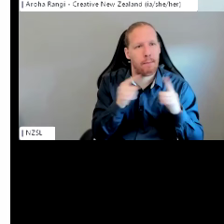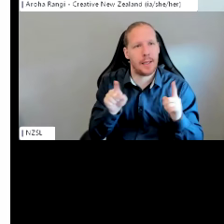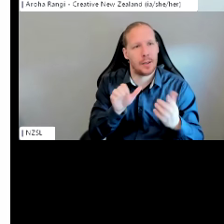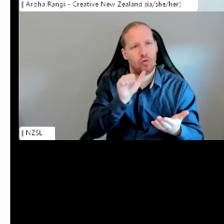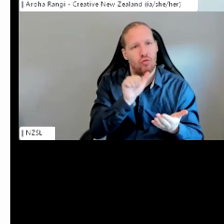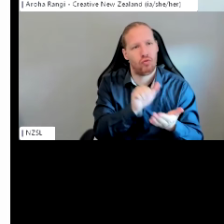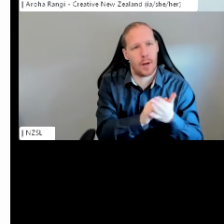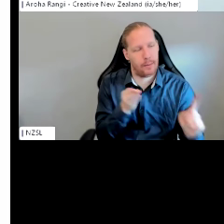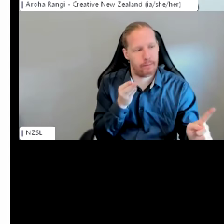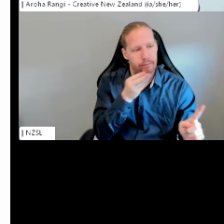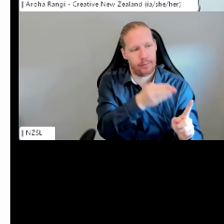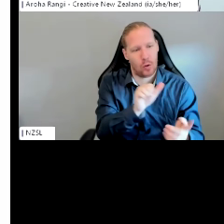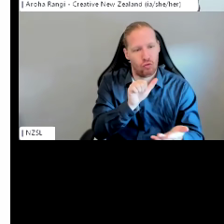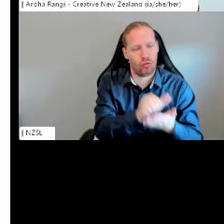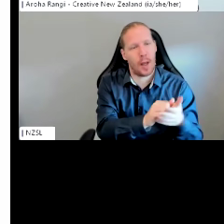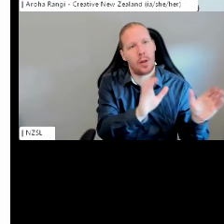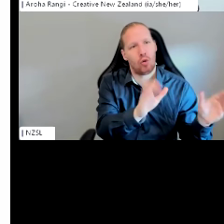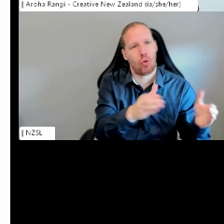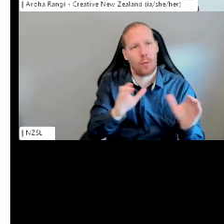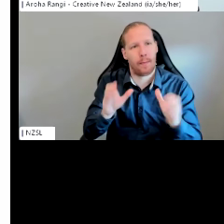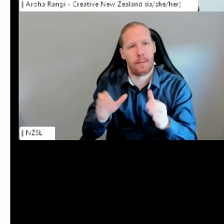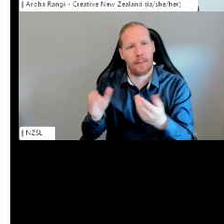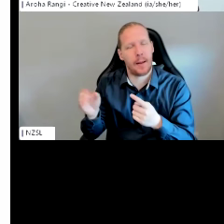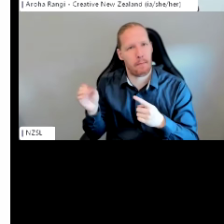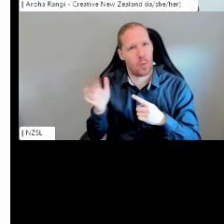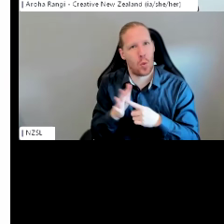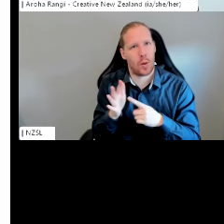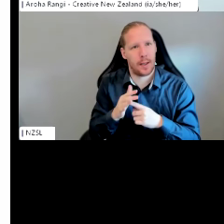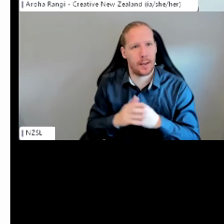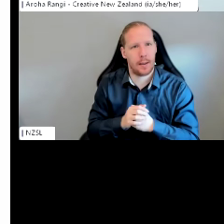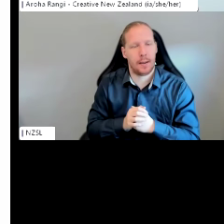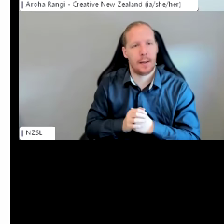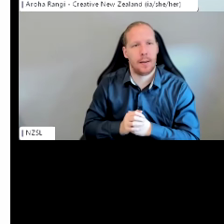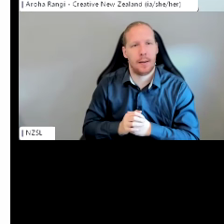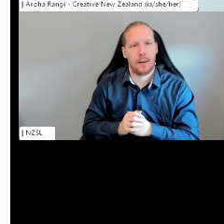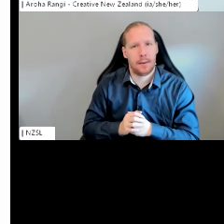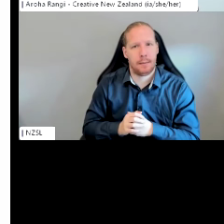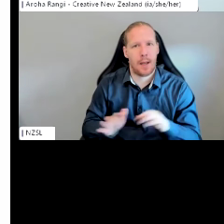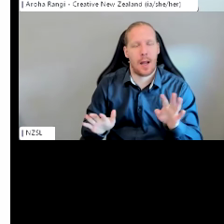audiences seems to be the key here. It's a bit like Cludo, you know, it's Professor Plum in the